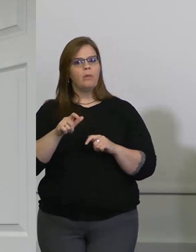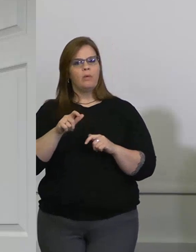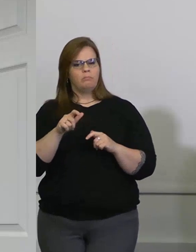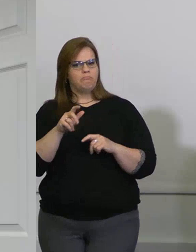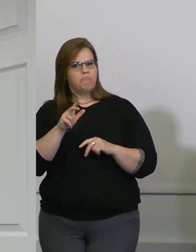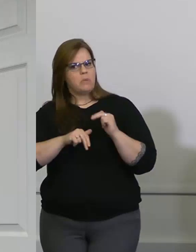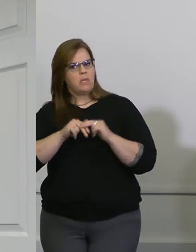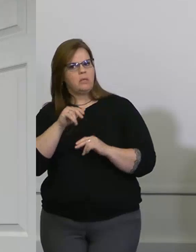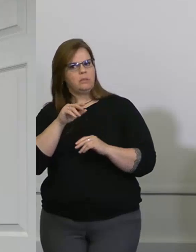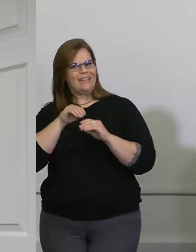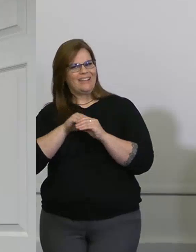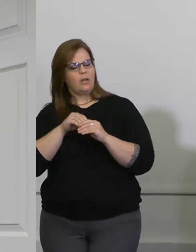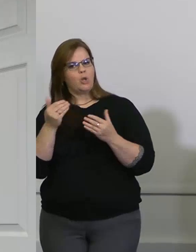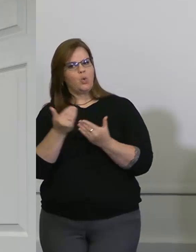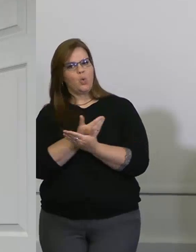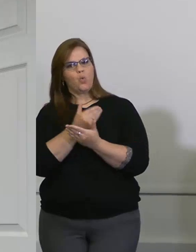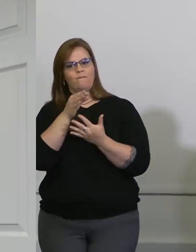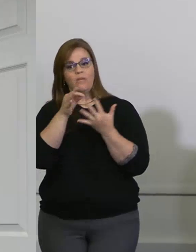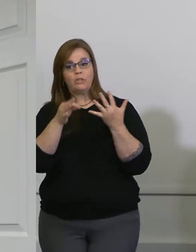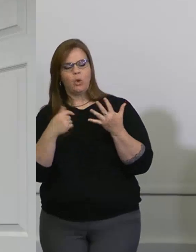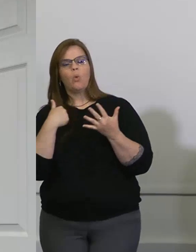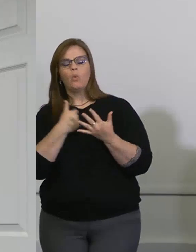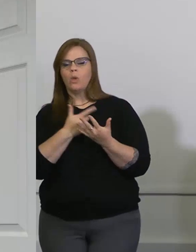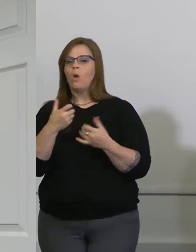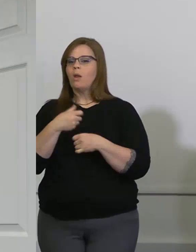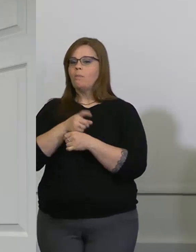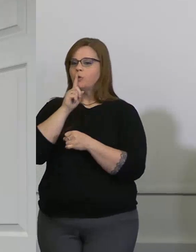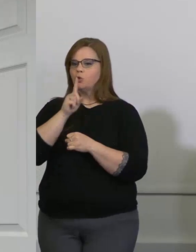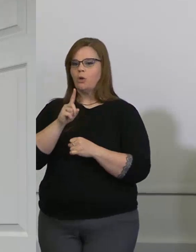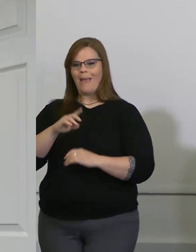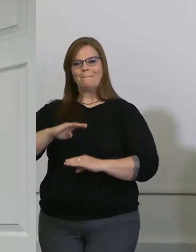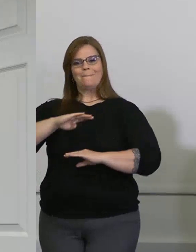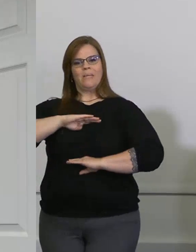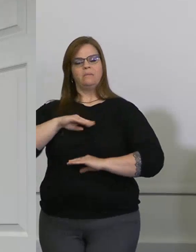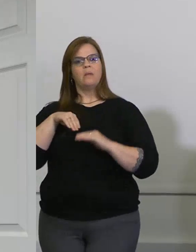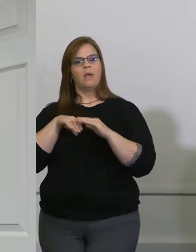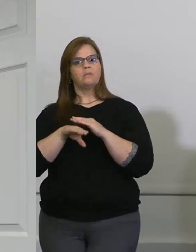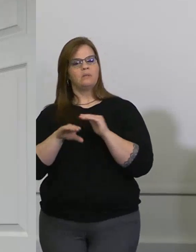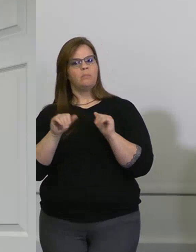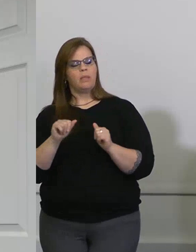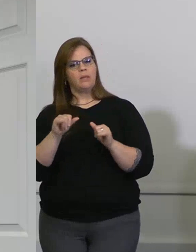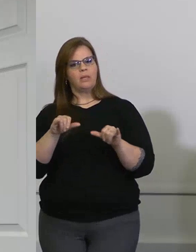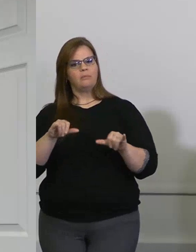We want to make sure that that feature ships meeting accessibility standards. And, you know, and there's kind of two parts of it.